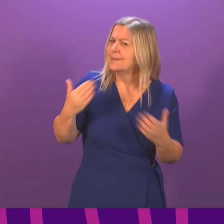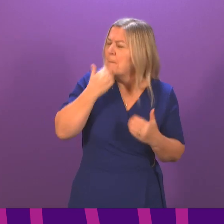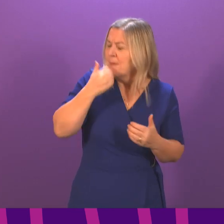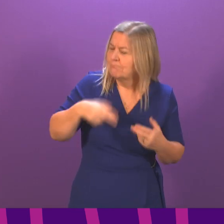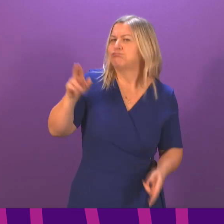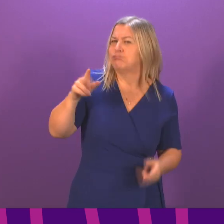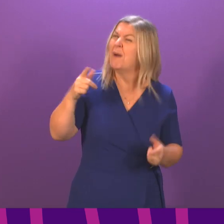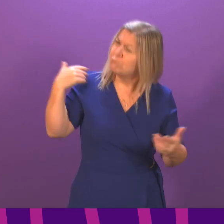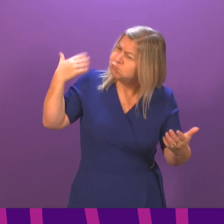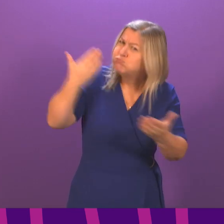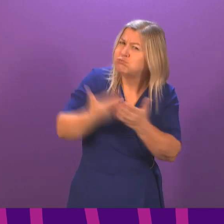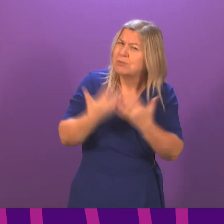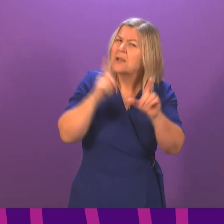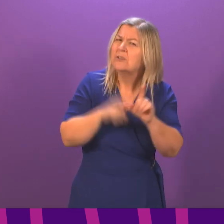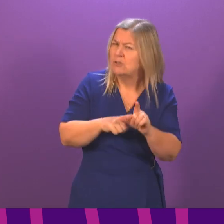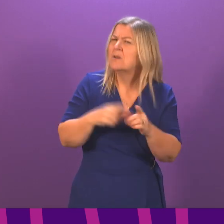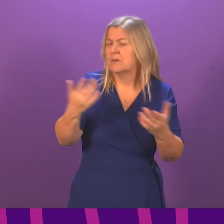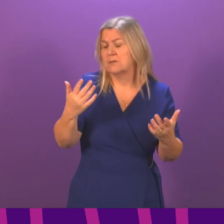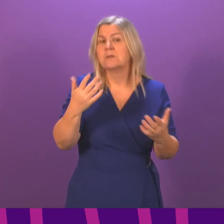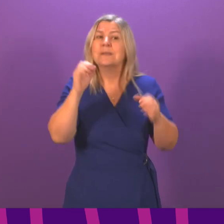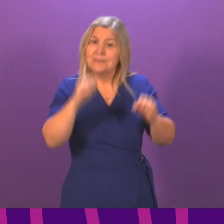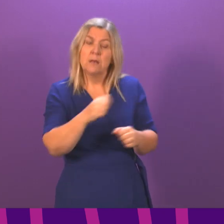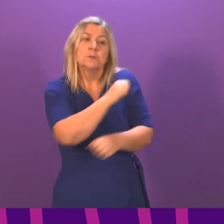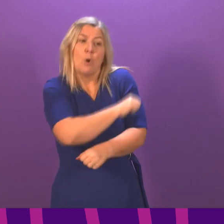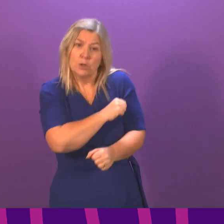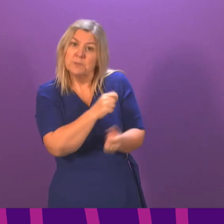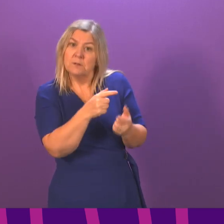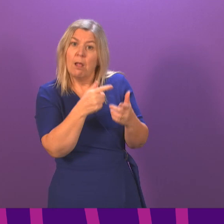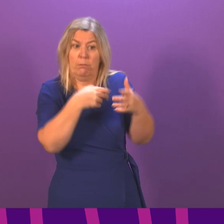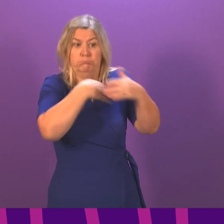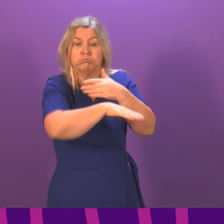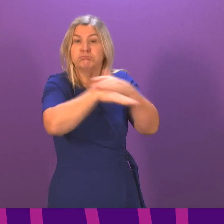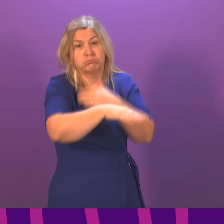of emergency hospital admissions due to assault with a sharp object have more than halved.